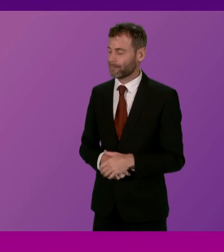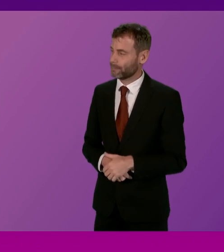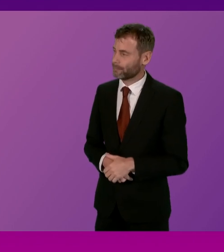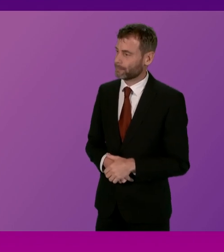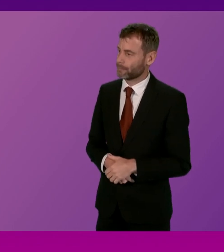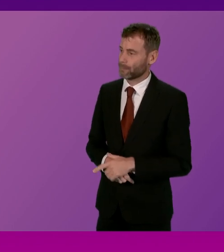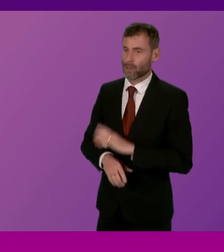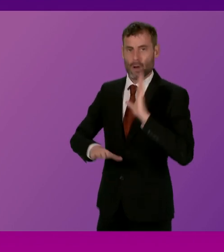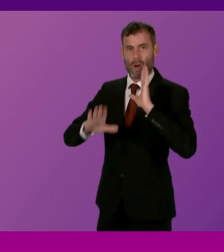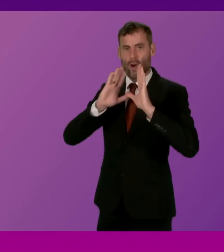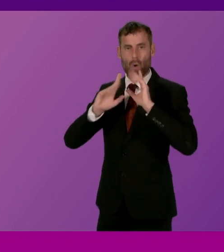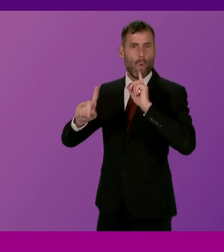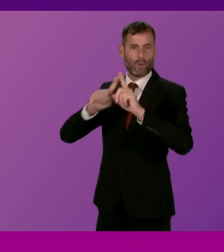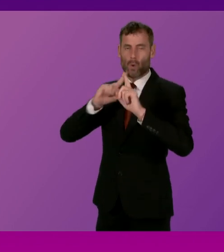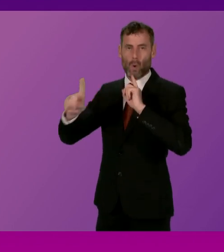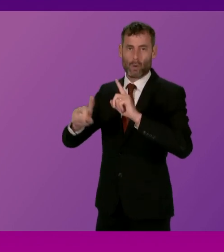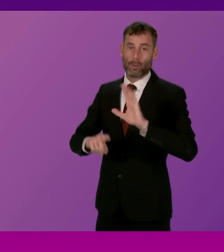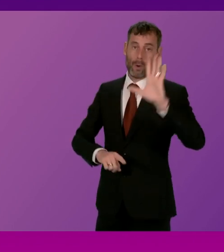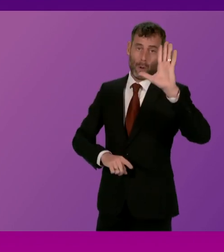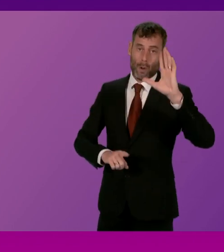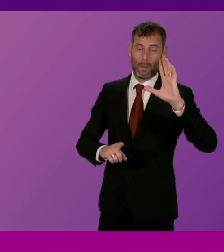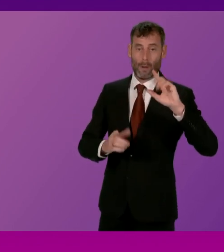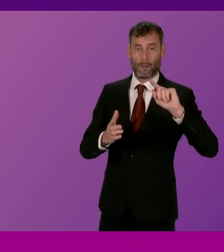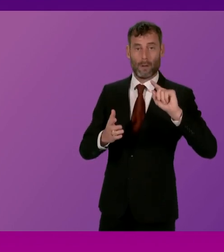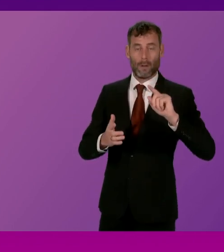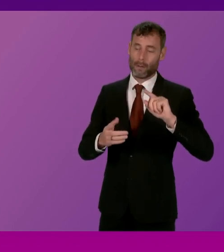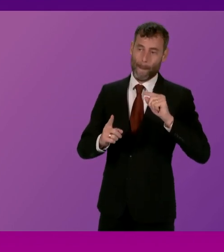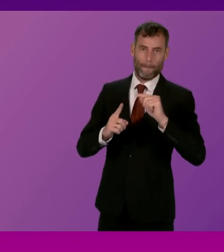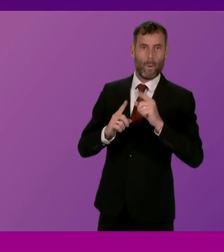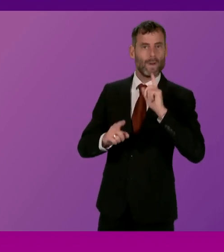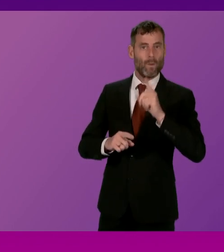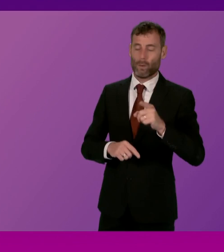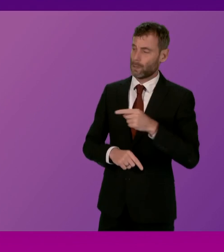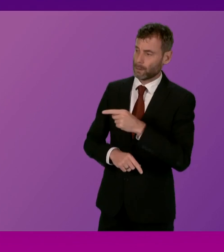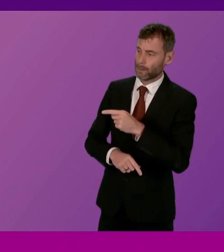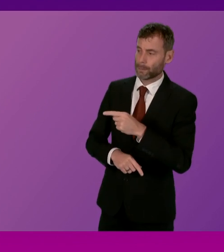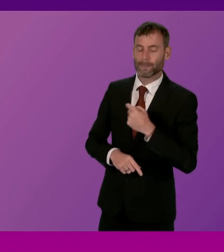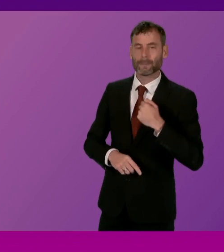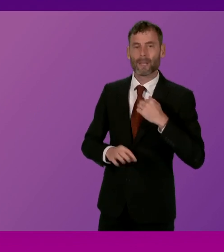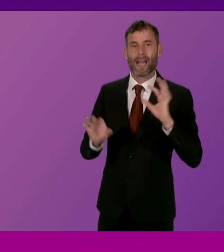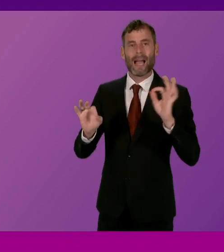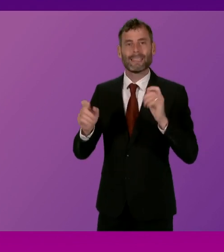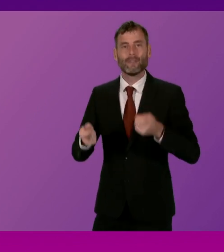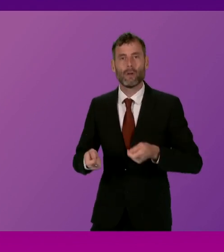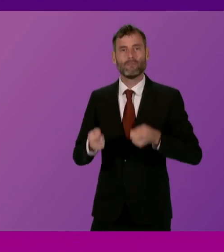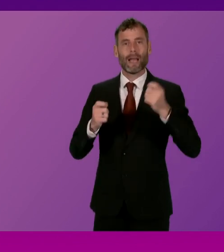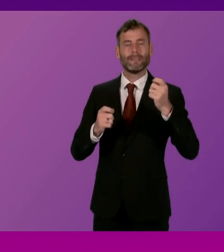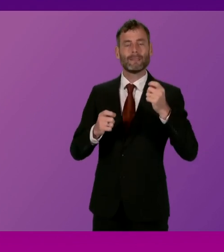On a point of order, Presiding Officer. I did not raise a point of order during First Minister’s question time, because I understand